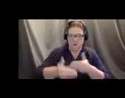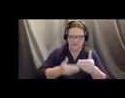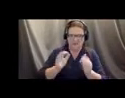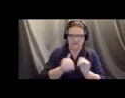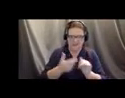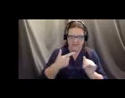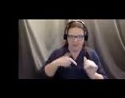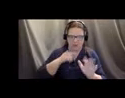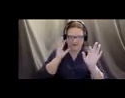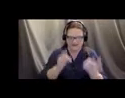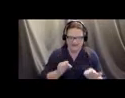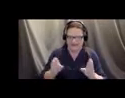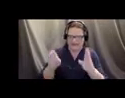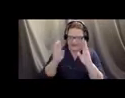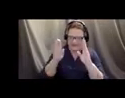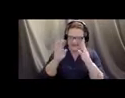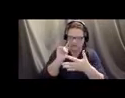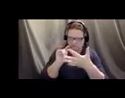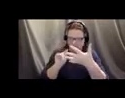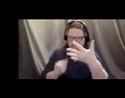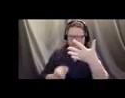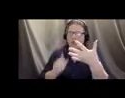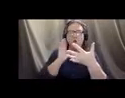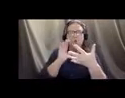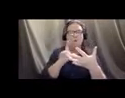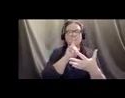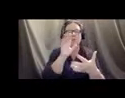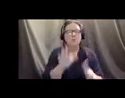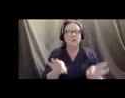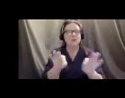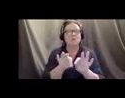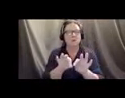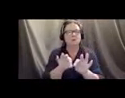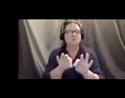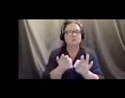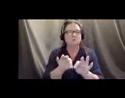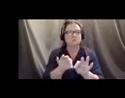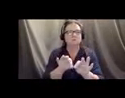attention to those things, will be really important in making that work.